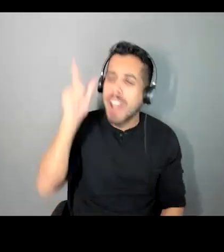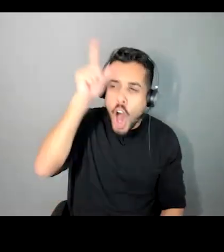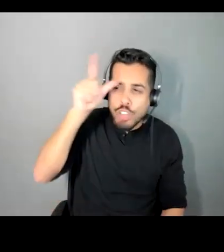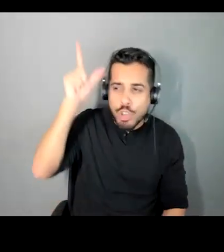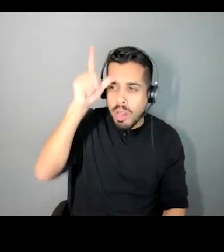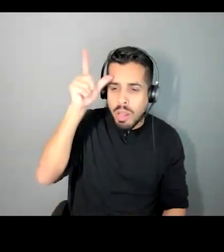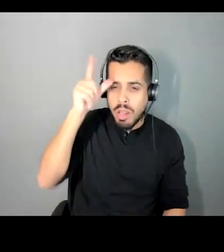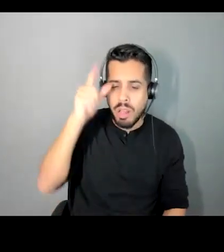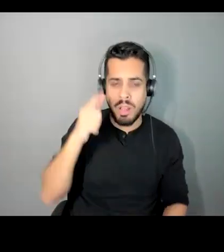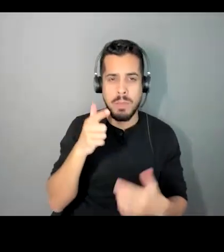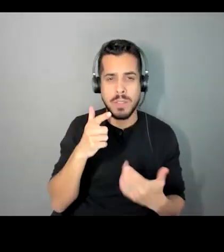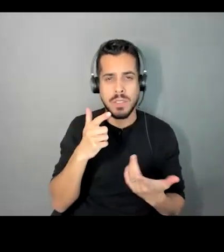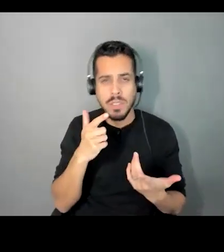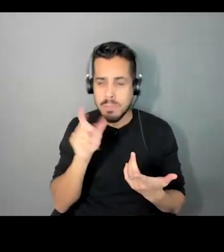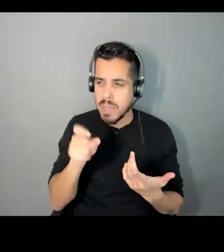You must have a logic orientation.